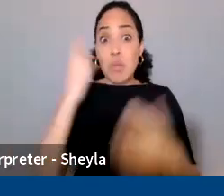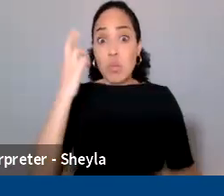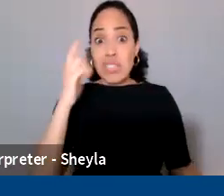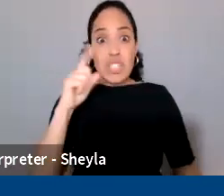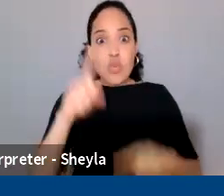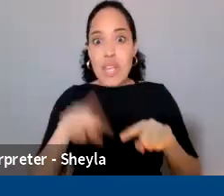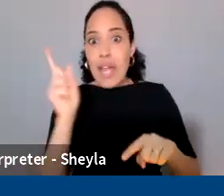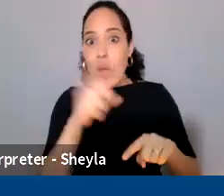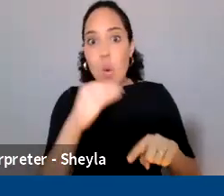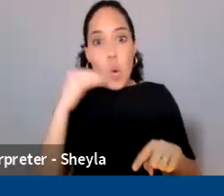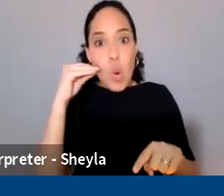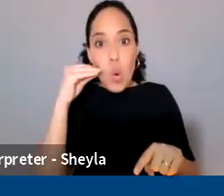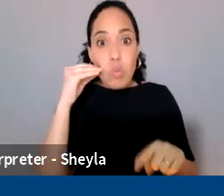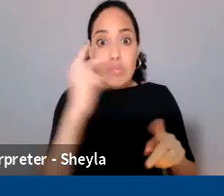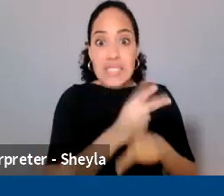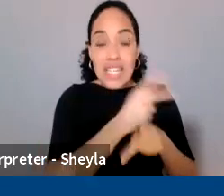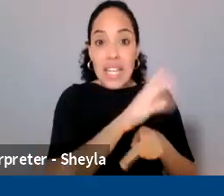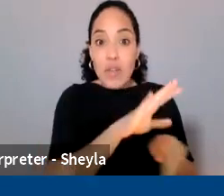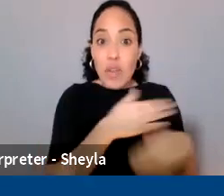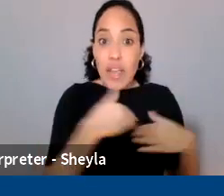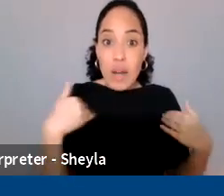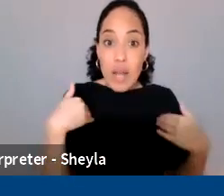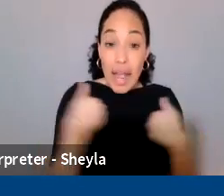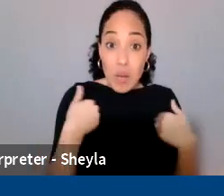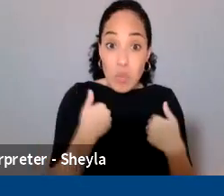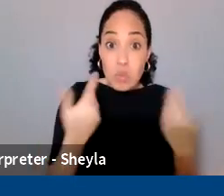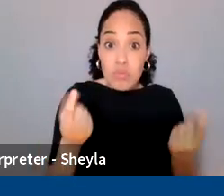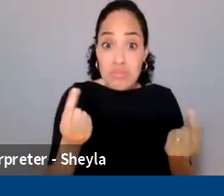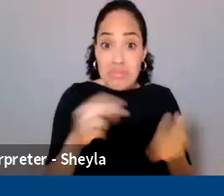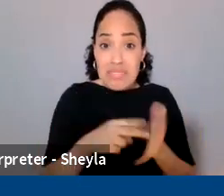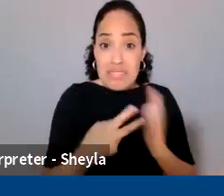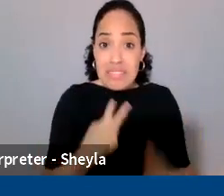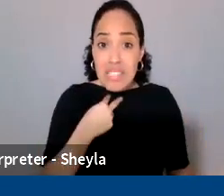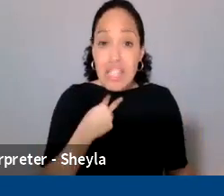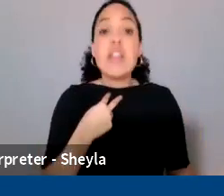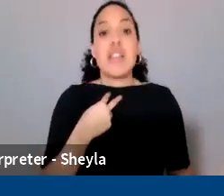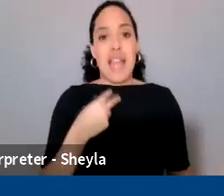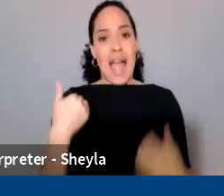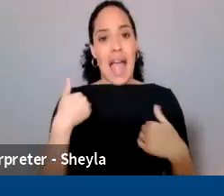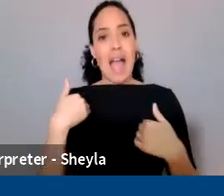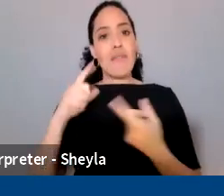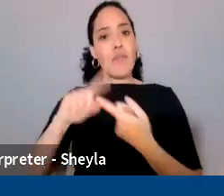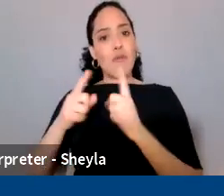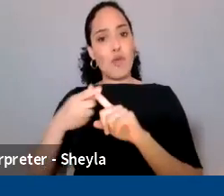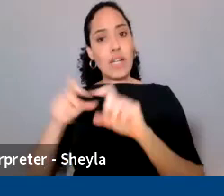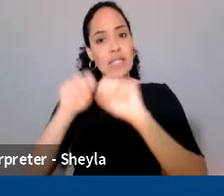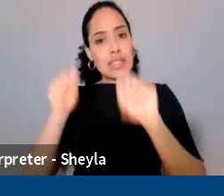have a buddy system people that know your um place they know your animals and when they show up your